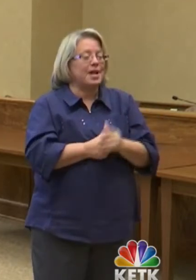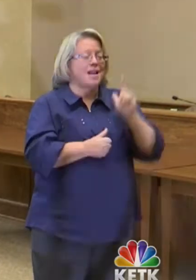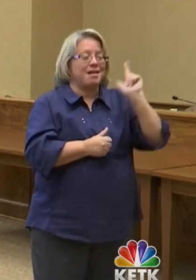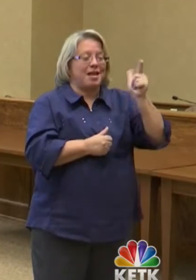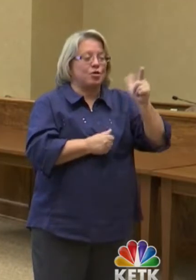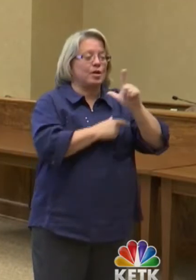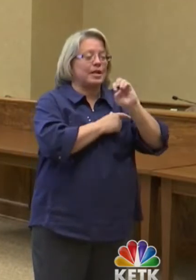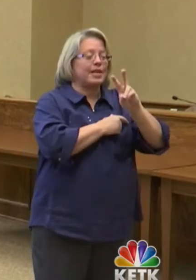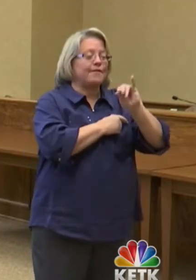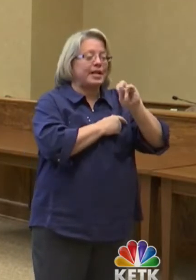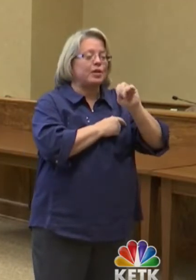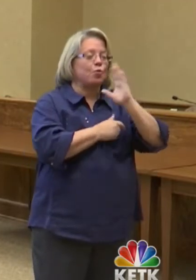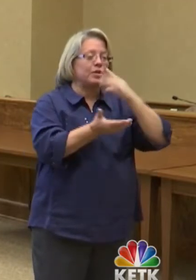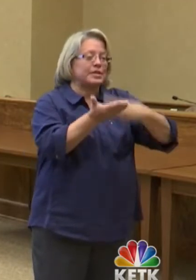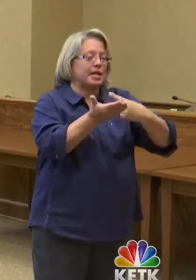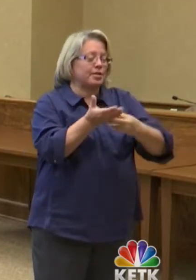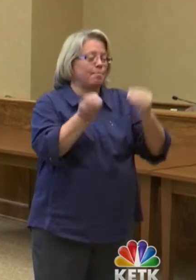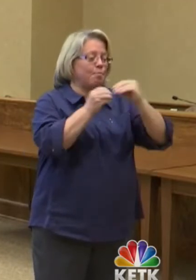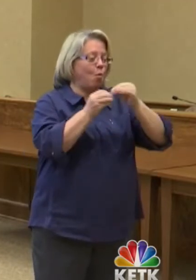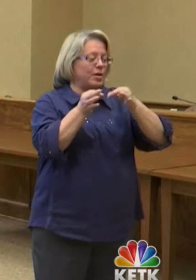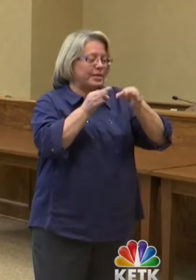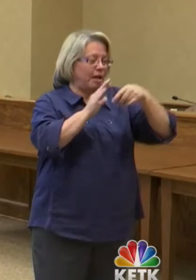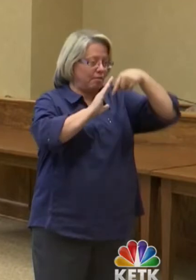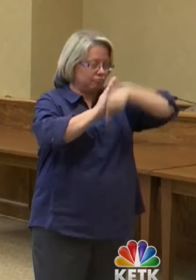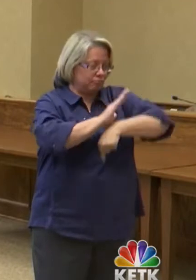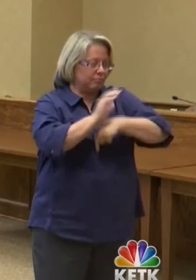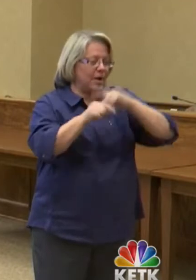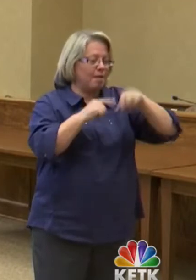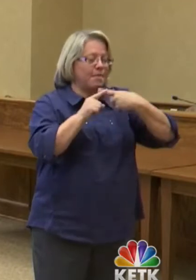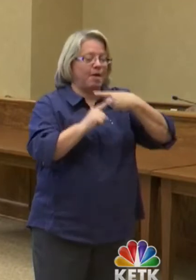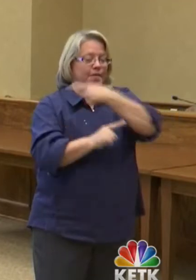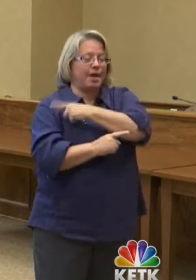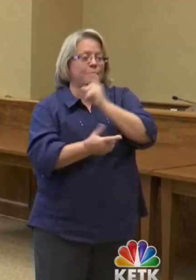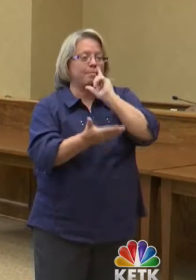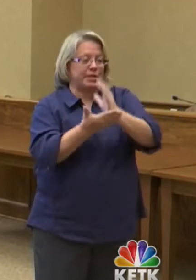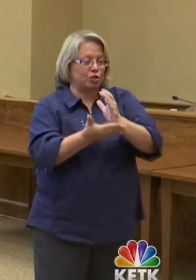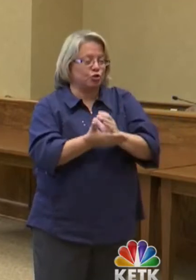WILL SEE REGRESSION ANALYSIS IN A CHART THAT VISUALLY COMMUNICATES THREE DAY AVERAGE